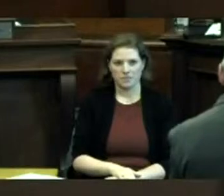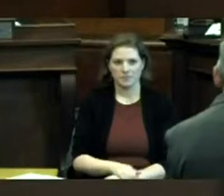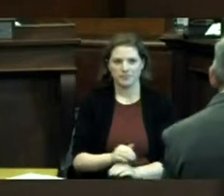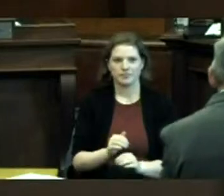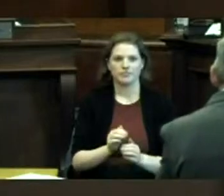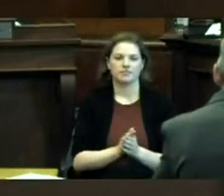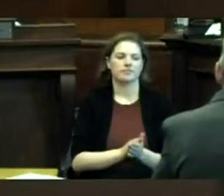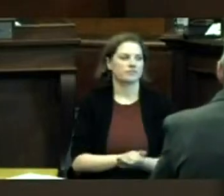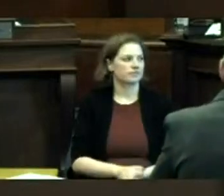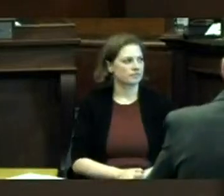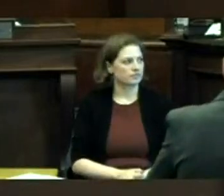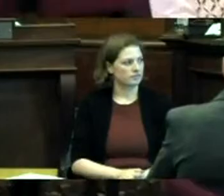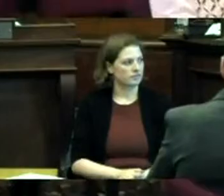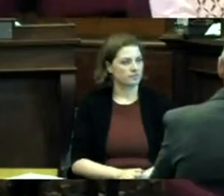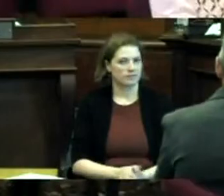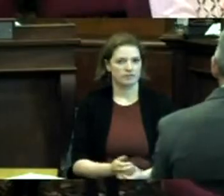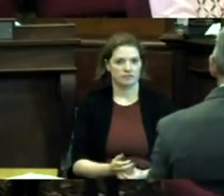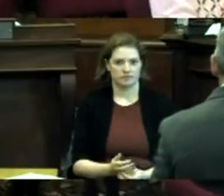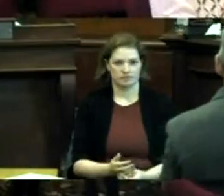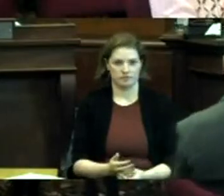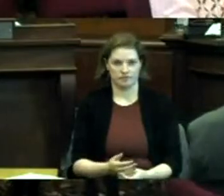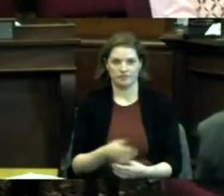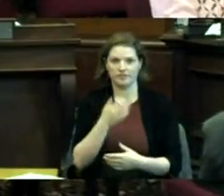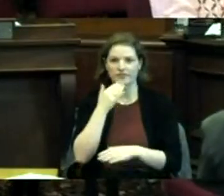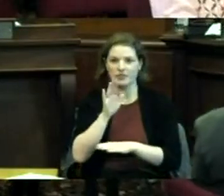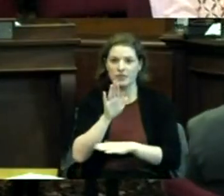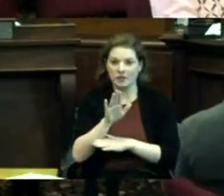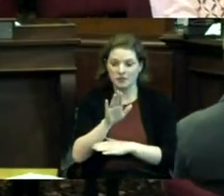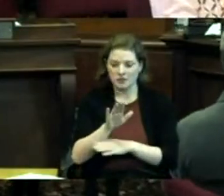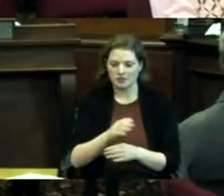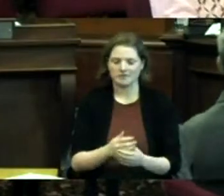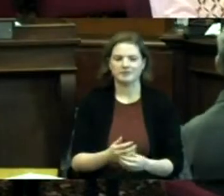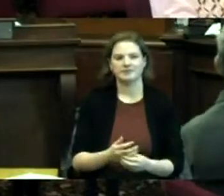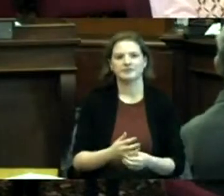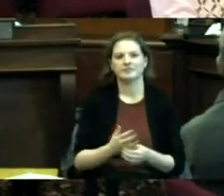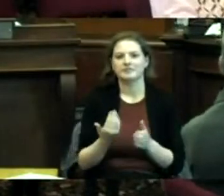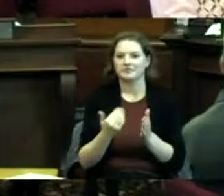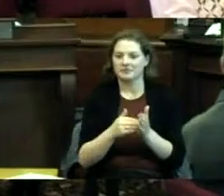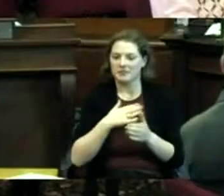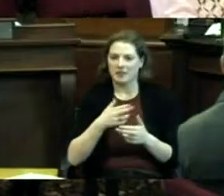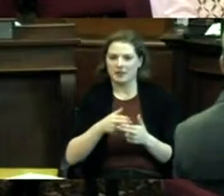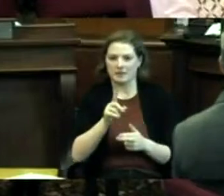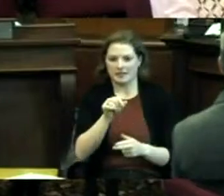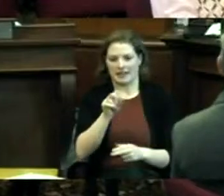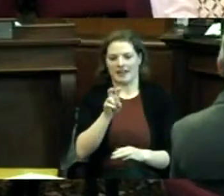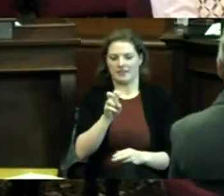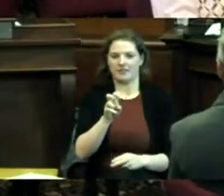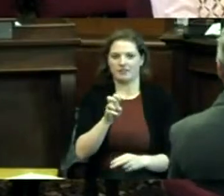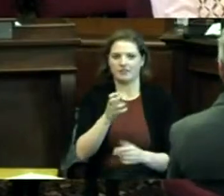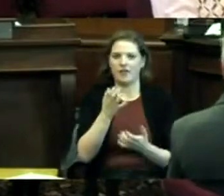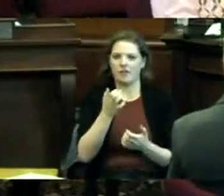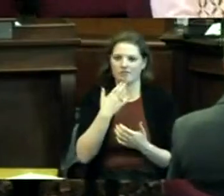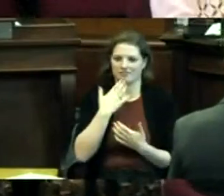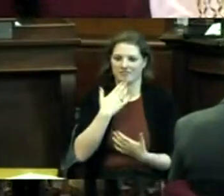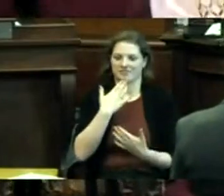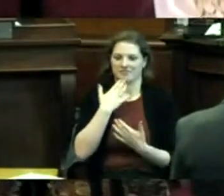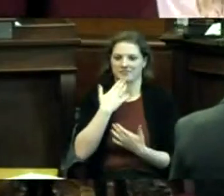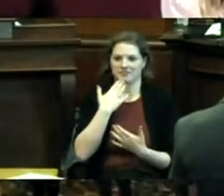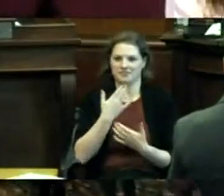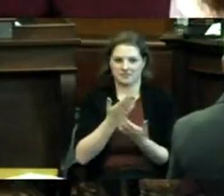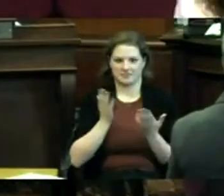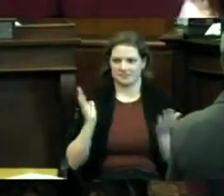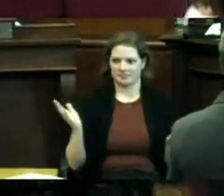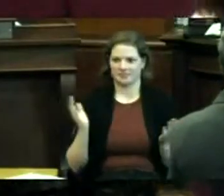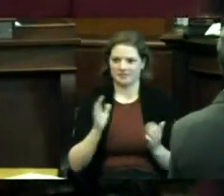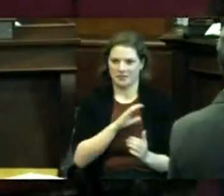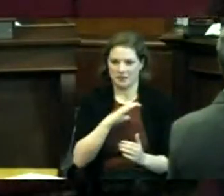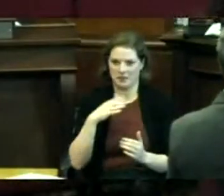may begin your presentation.